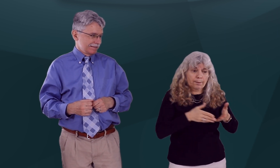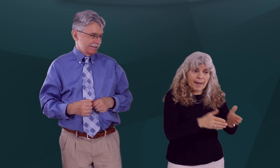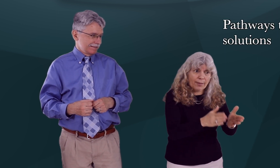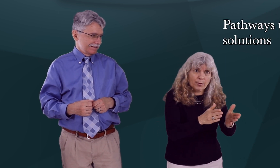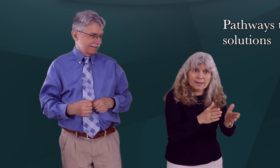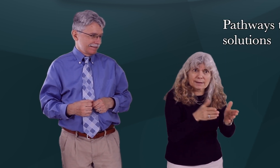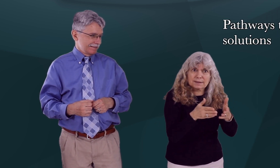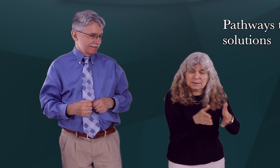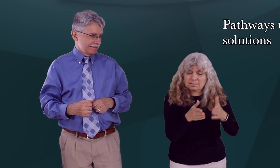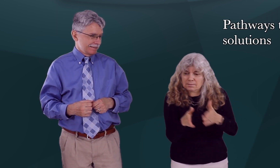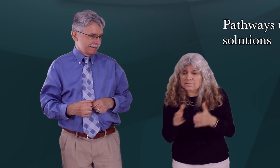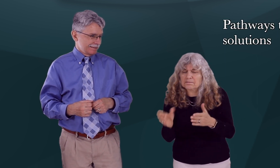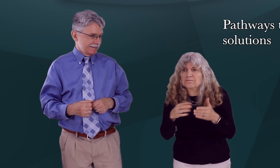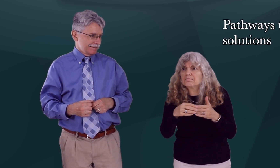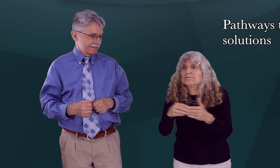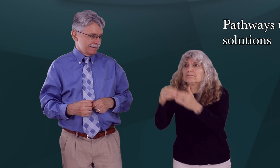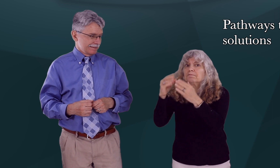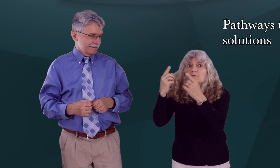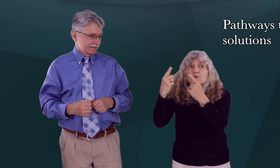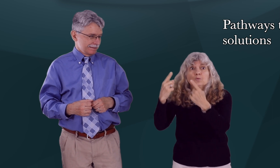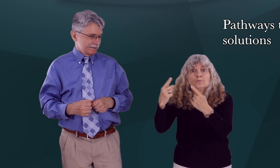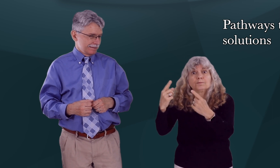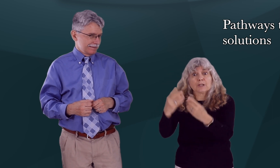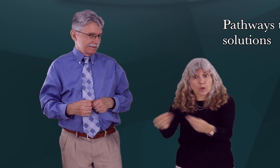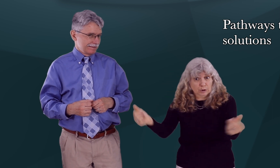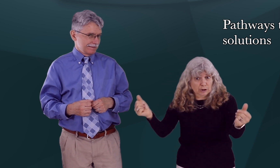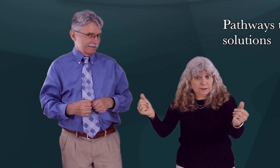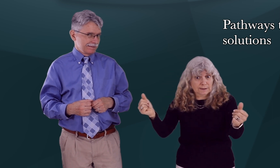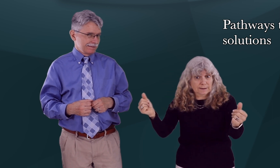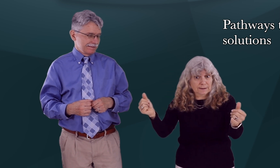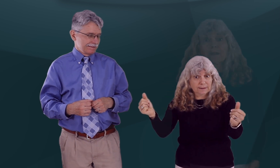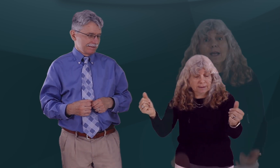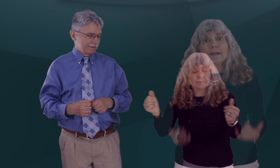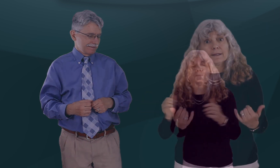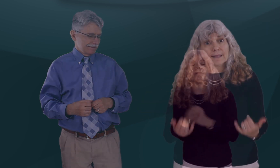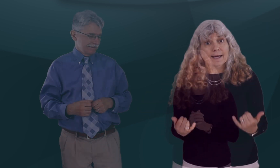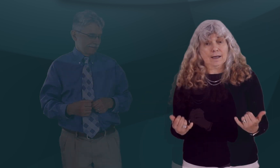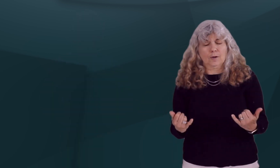We can offer pathways that will lead to solutions.